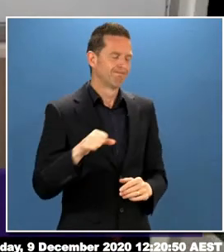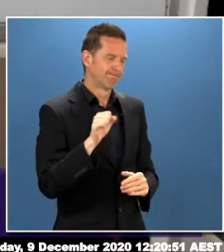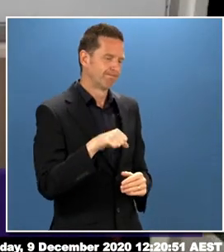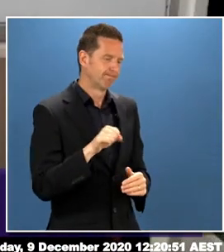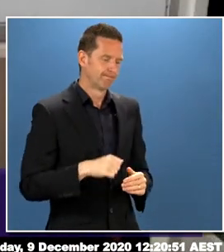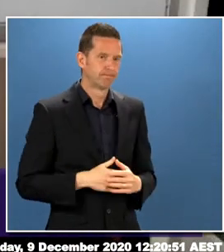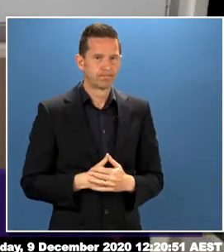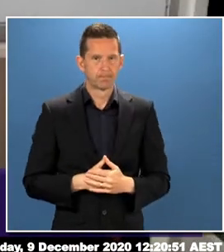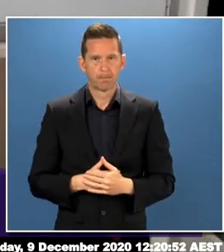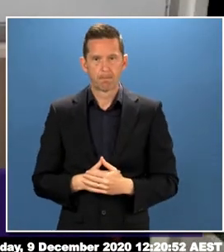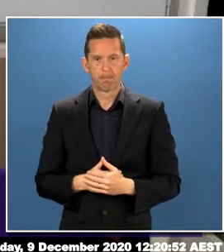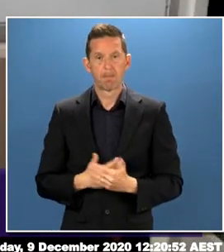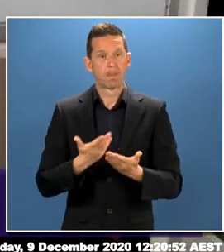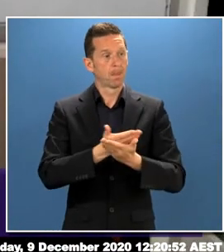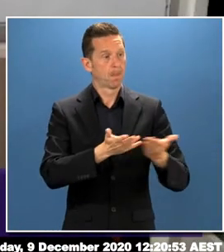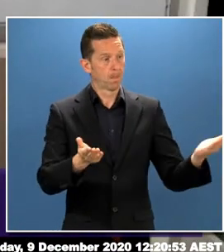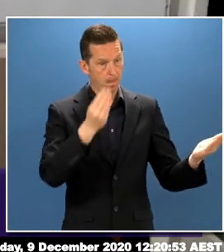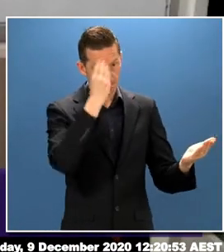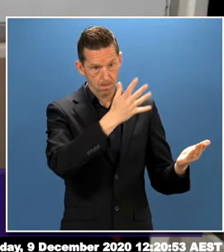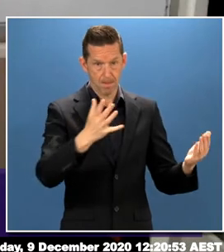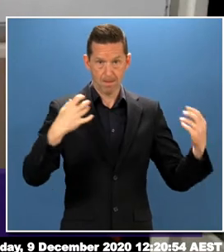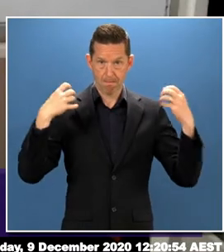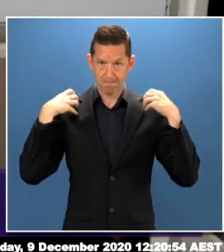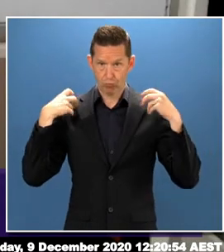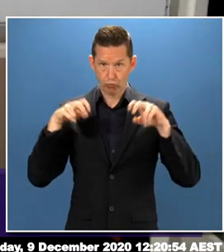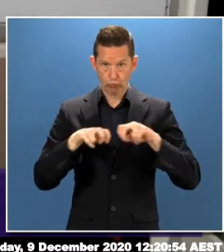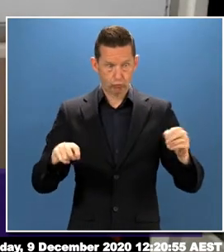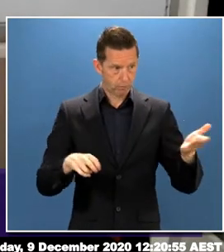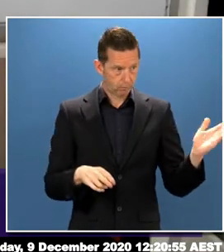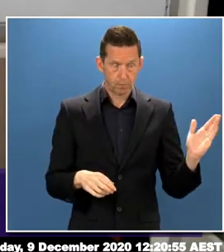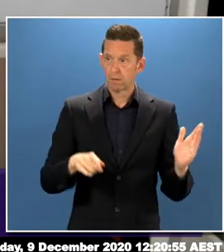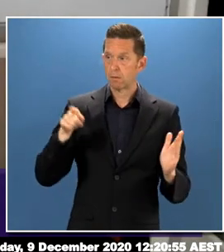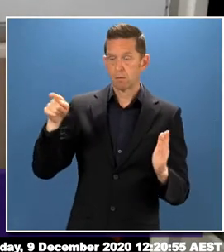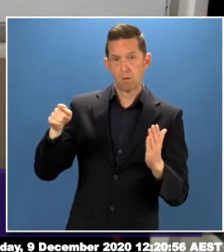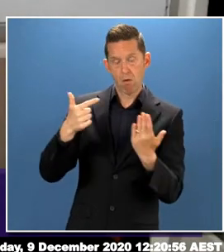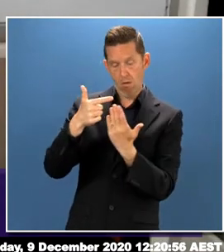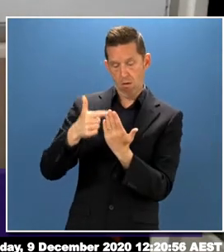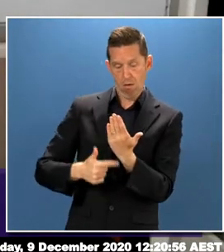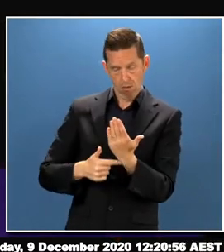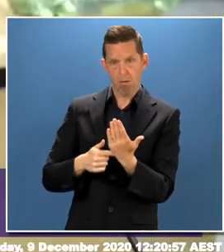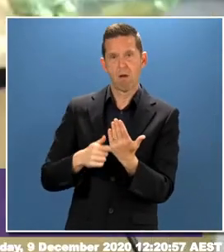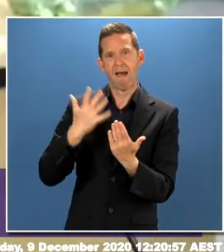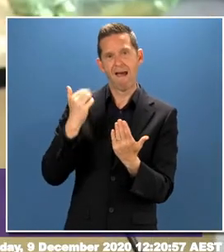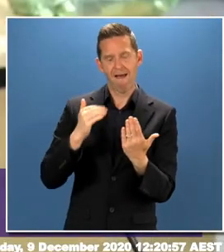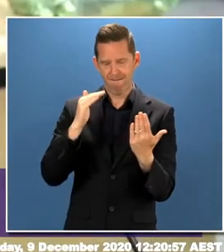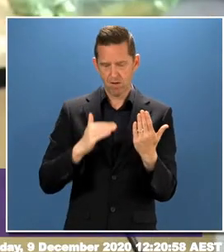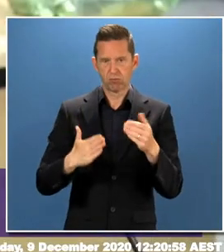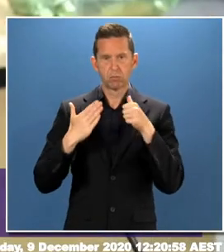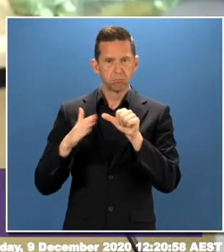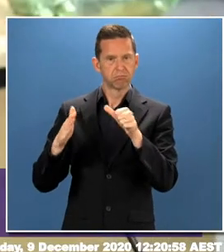And Commissioners, the responses of the young people are annexed to Ms Kroes's statement. I don't need to go through those with you,